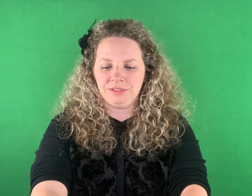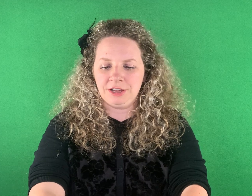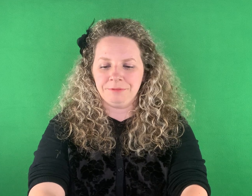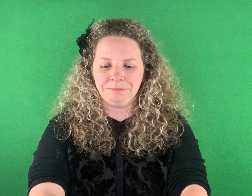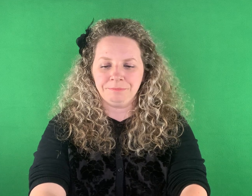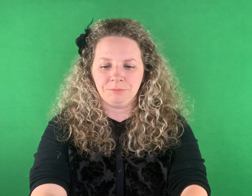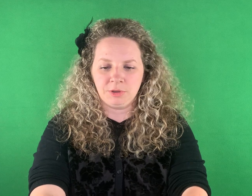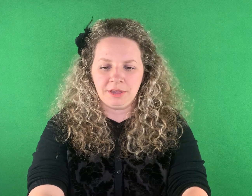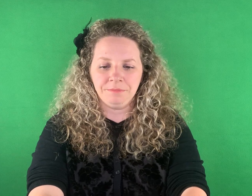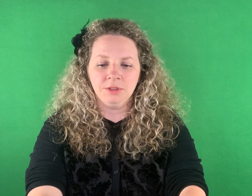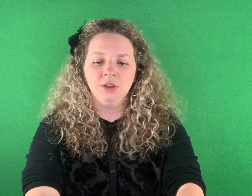Okay.